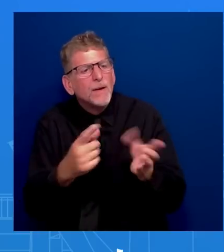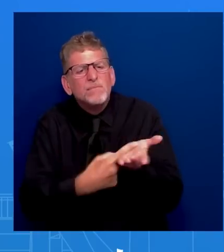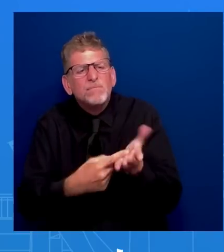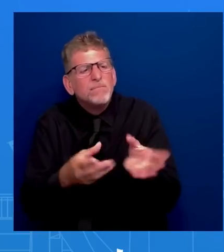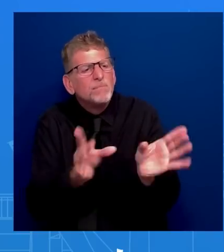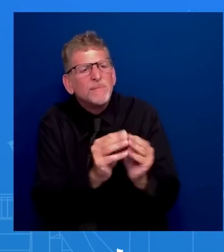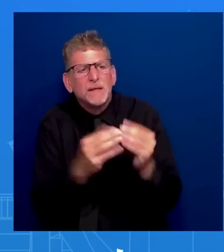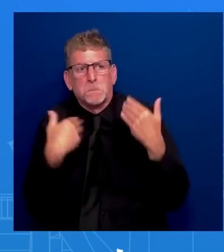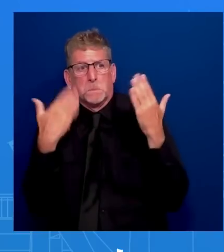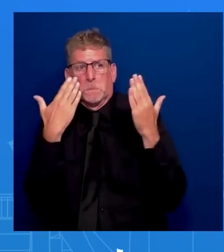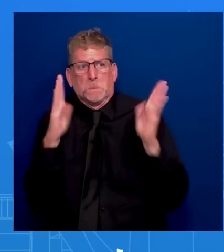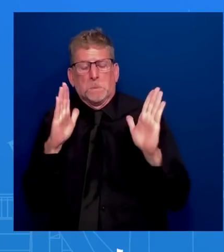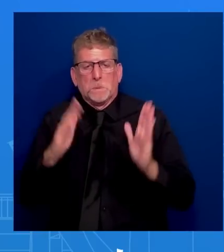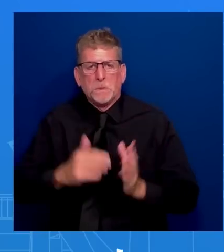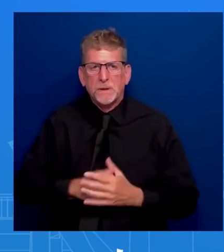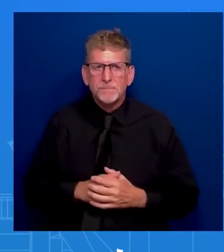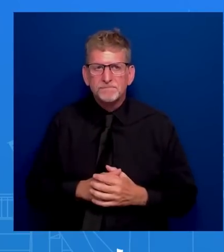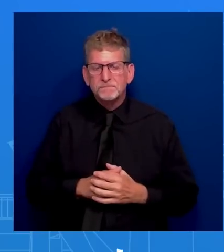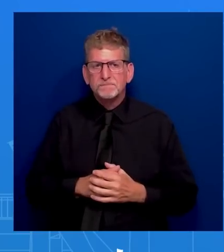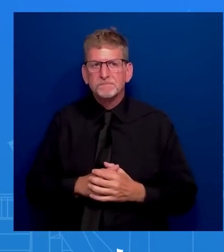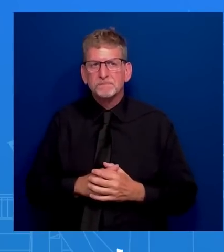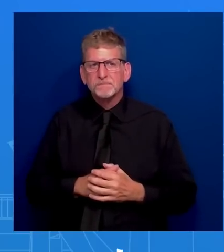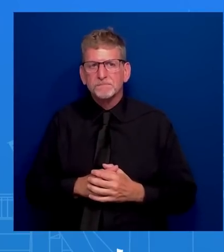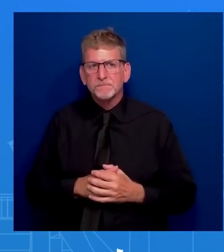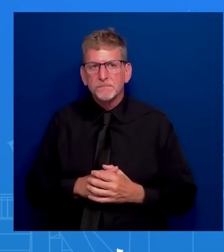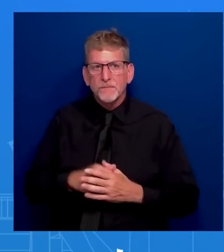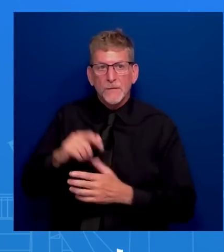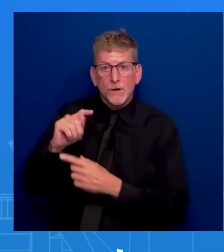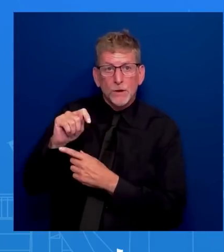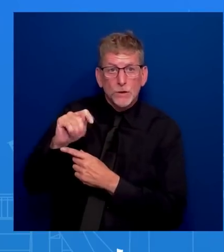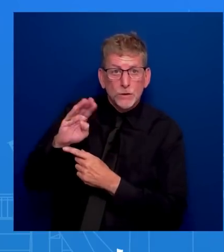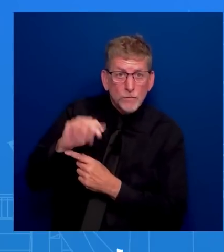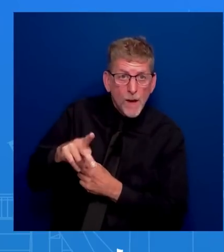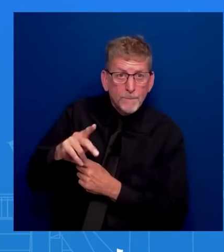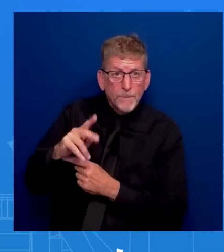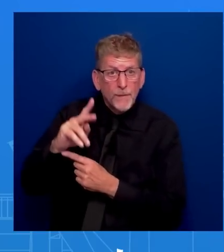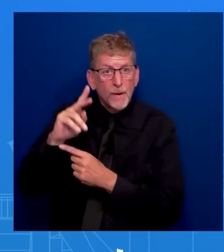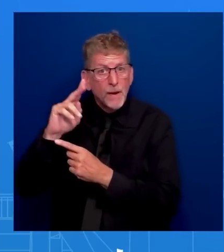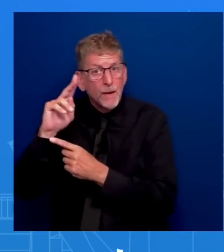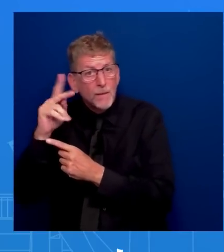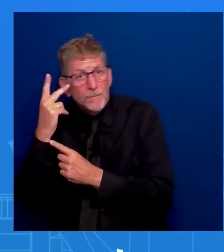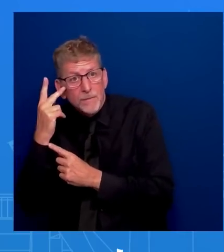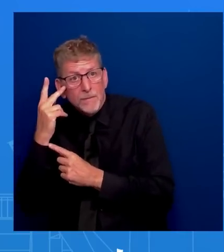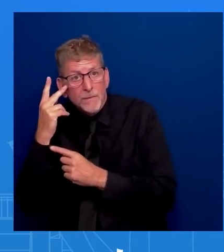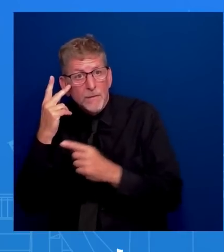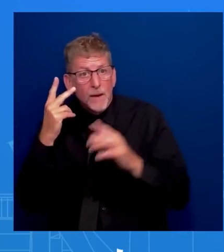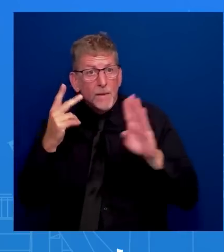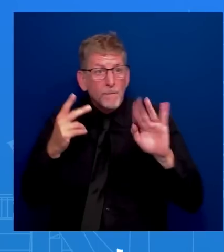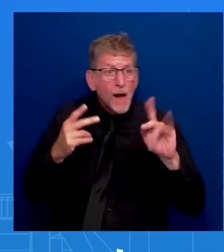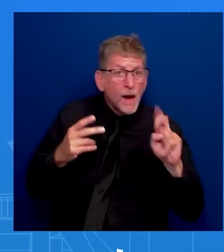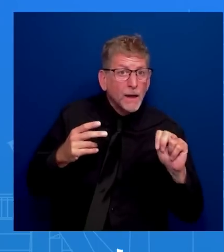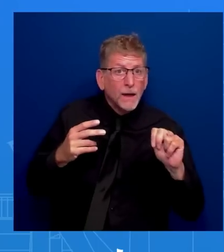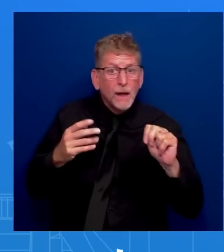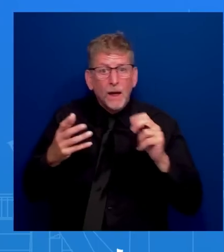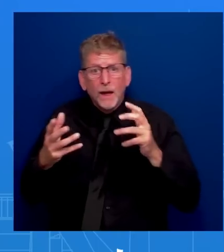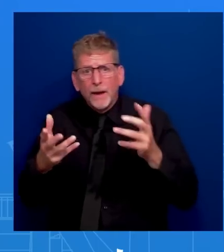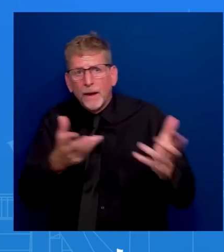So do you consider him to be -- Ms. Jean-Pierre: Mm, I don't talk about Trump all the time. The Press: "Ultra MAGA." You guys were criticizing his handling of COVID last week.